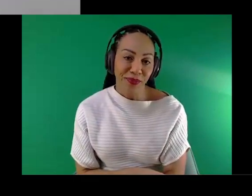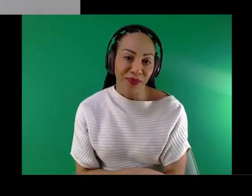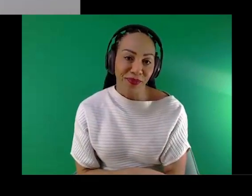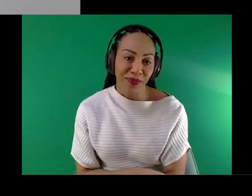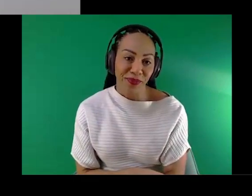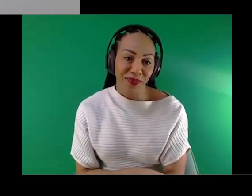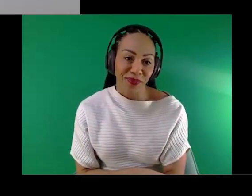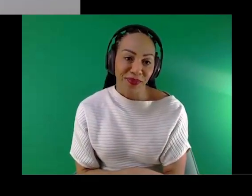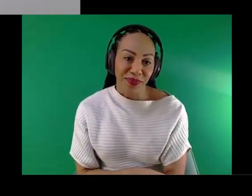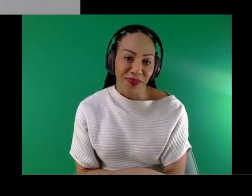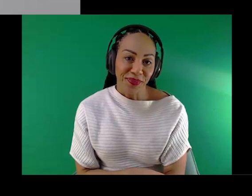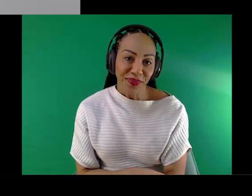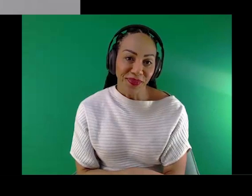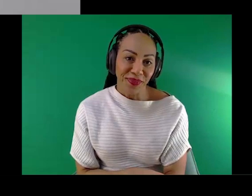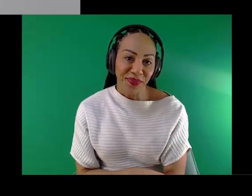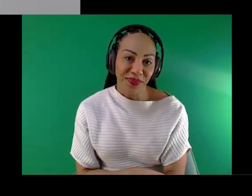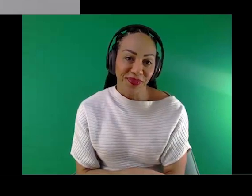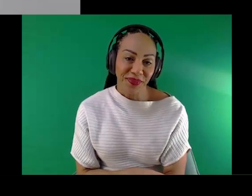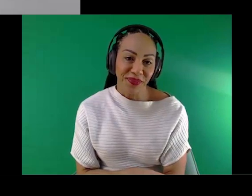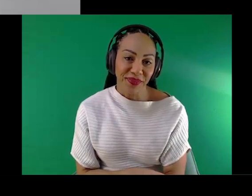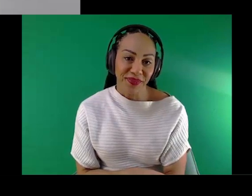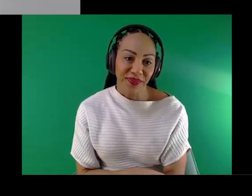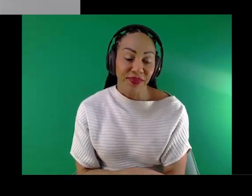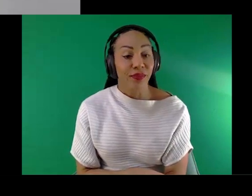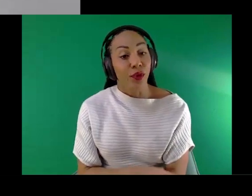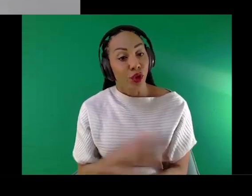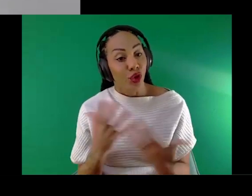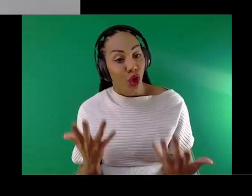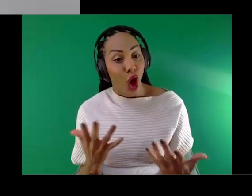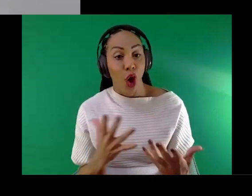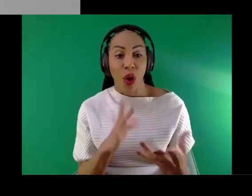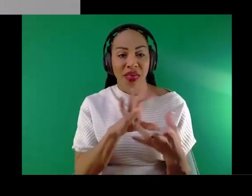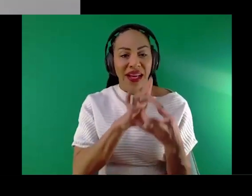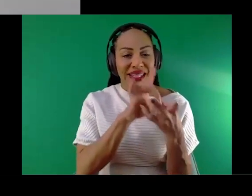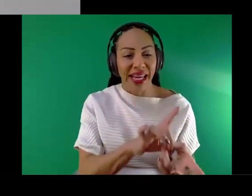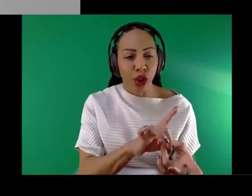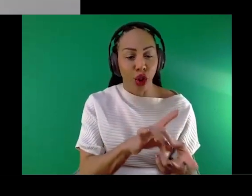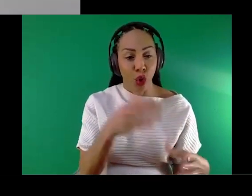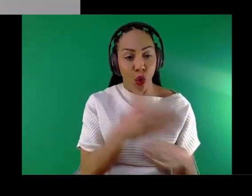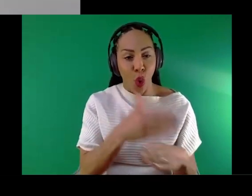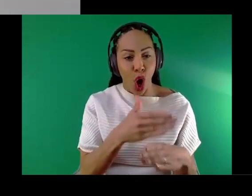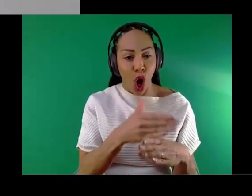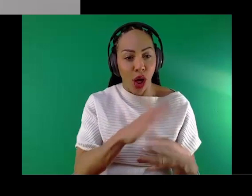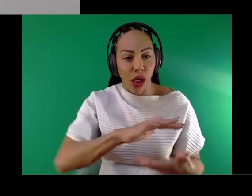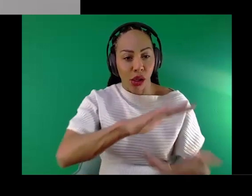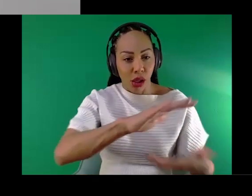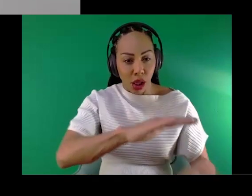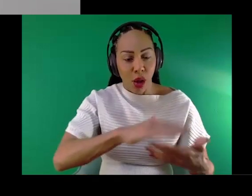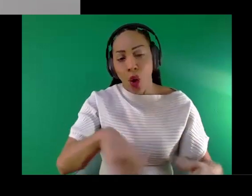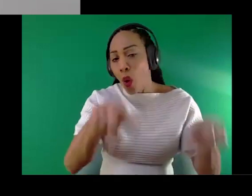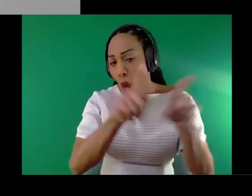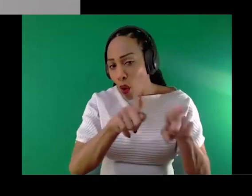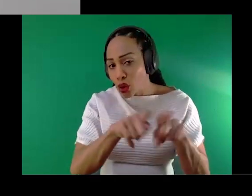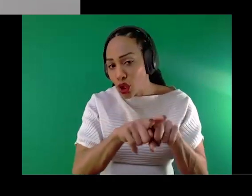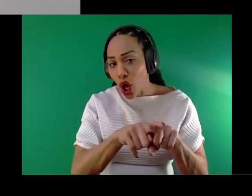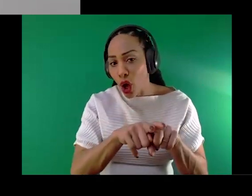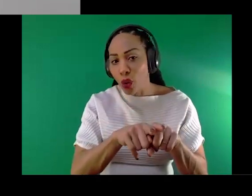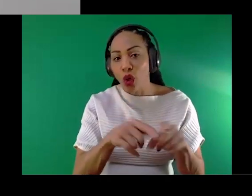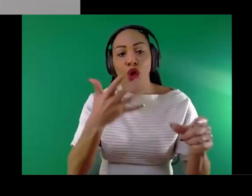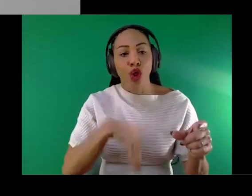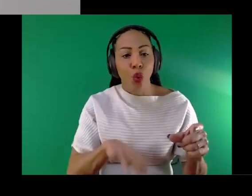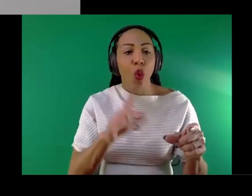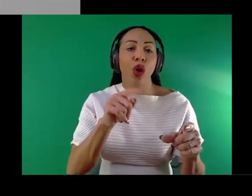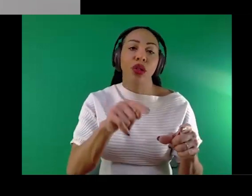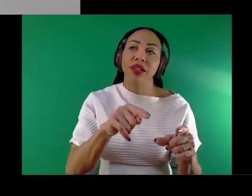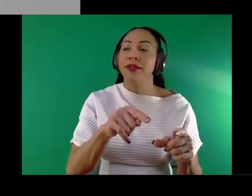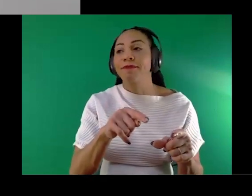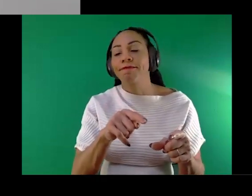for so the production side and the uh constant exchange of synergy is with the local entities